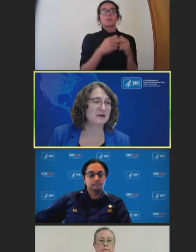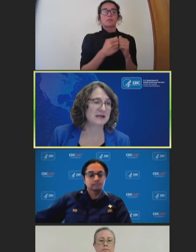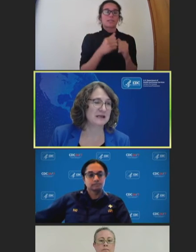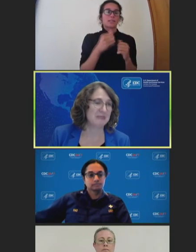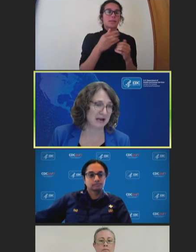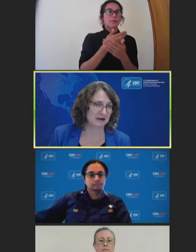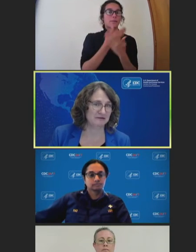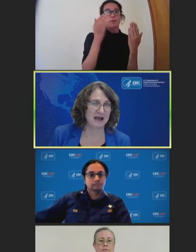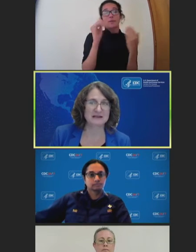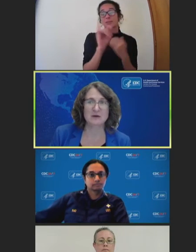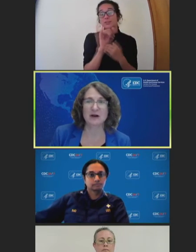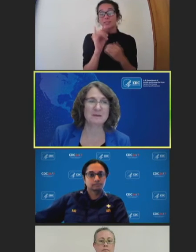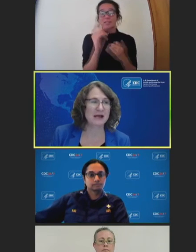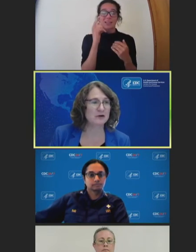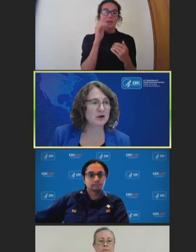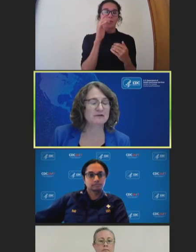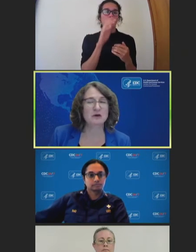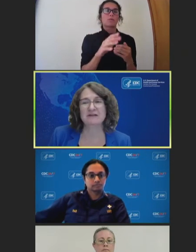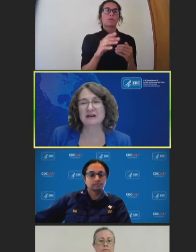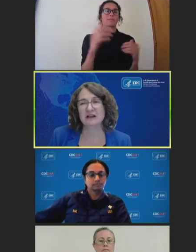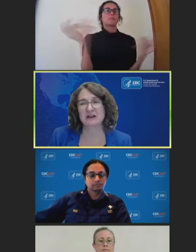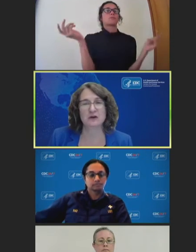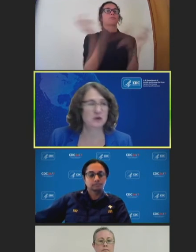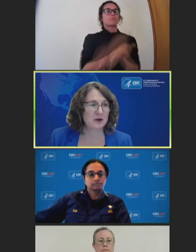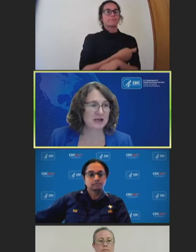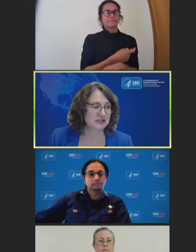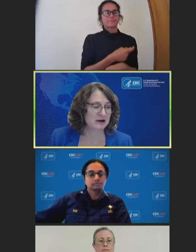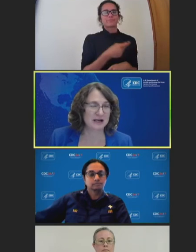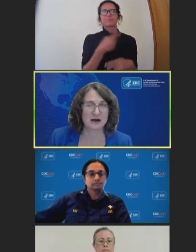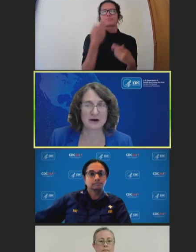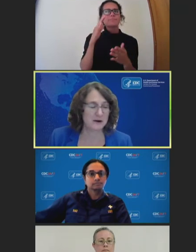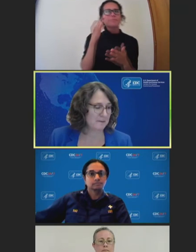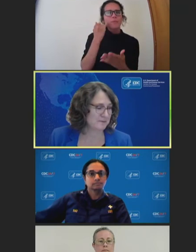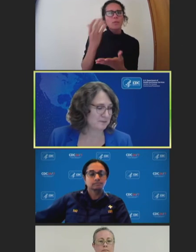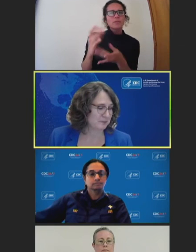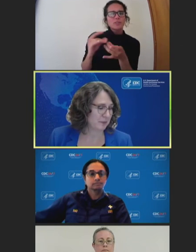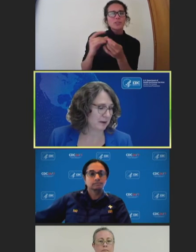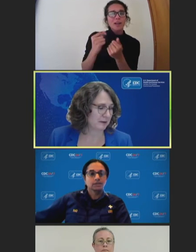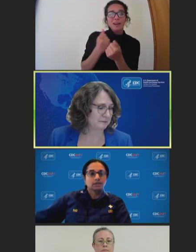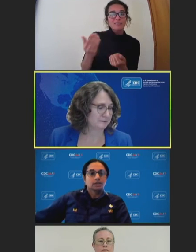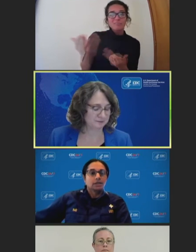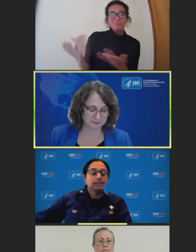going to be magnified. So, Agam, I don't know if you have anything that you want to share here.